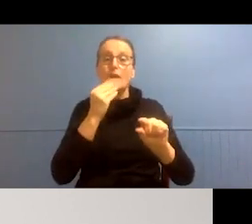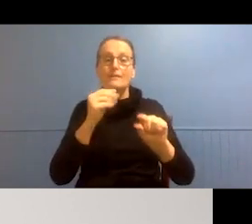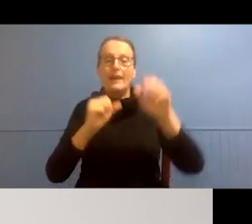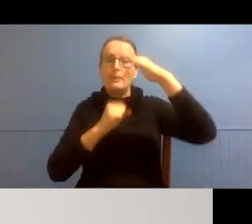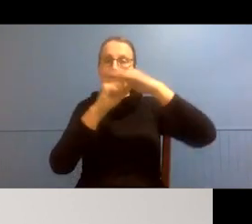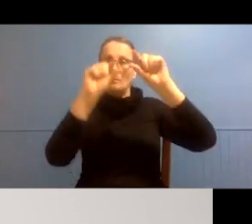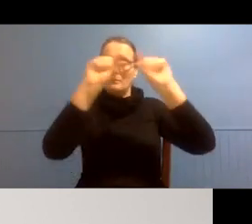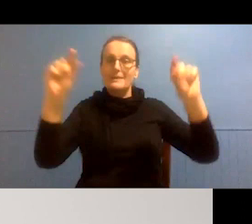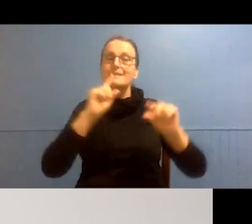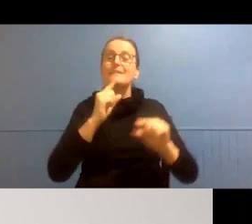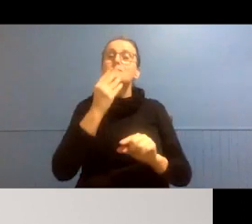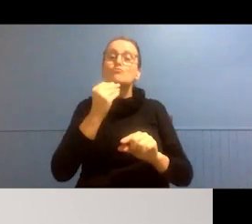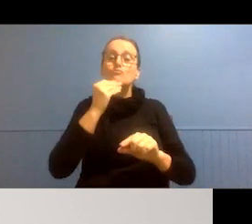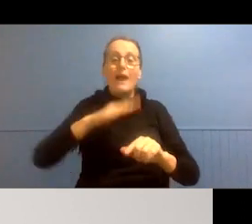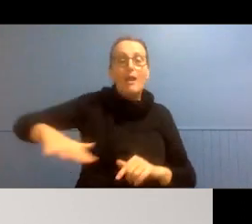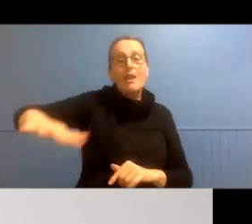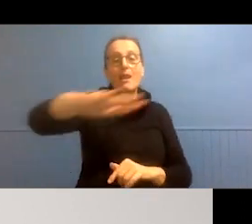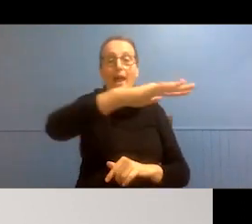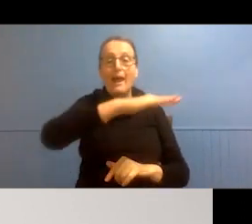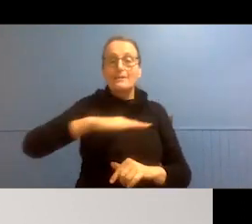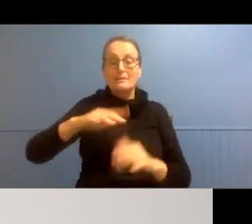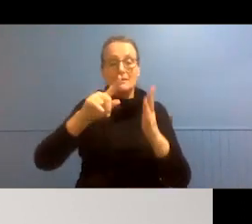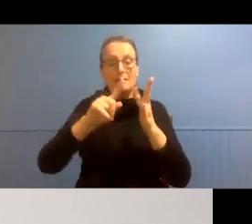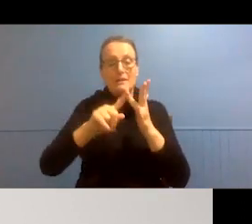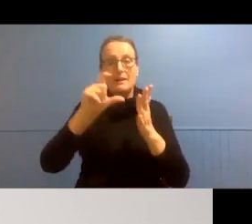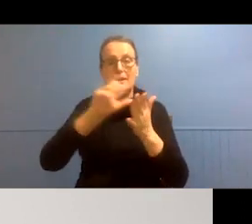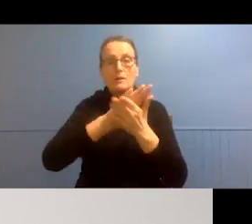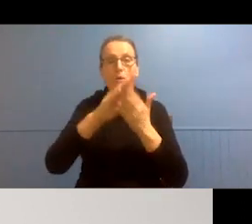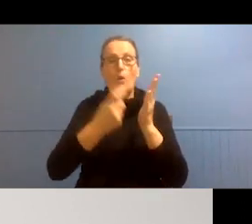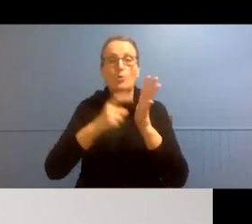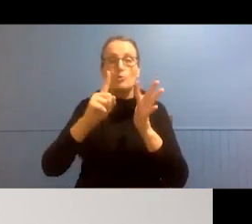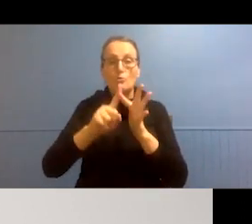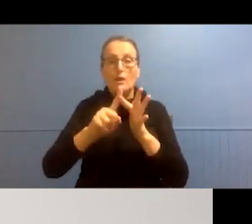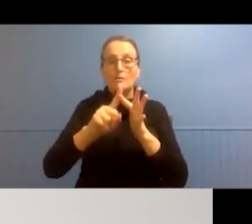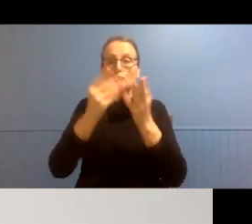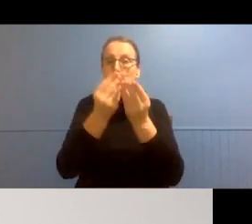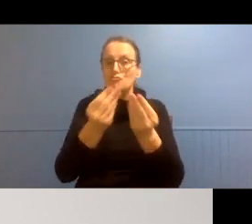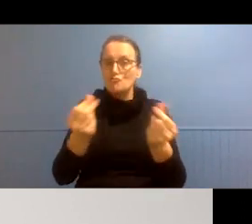"brown land and ochre dry river bed.